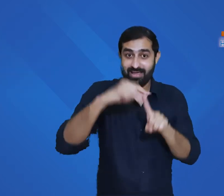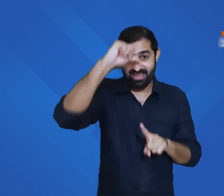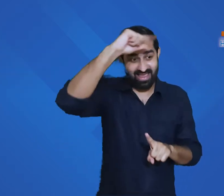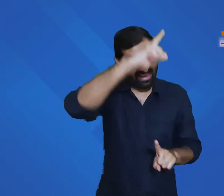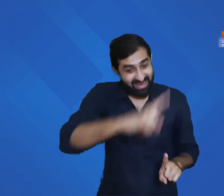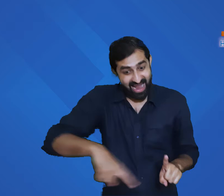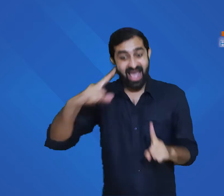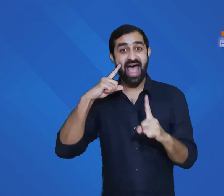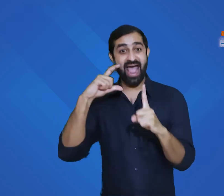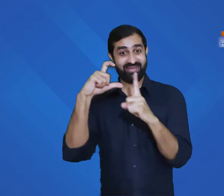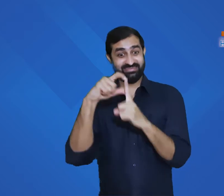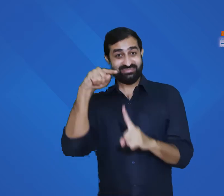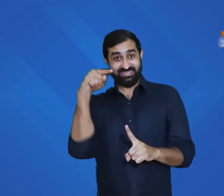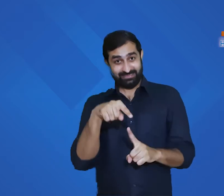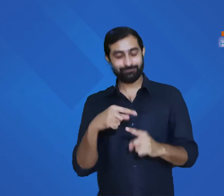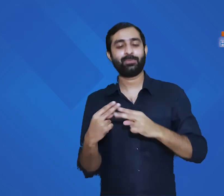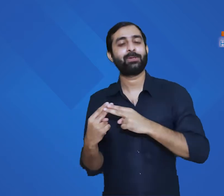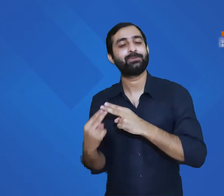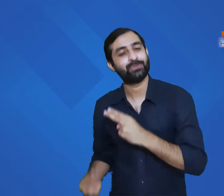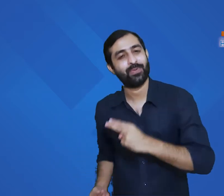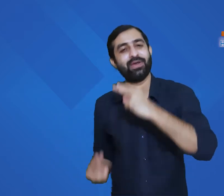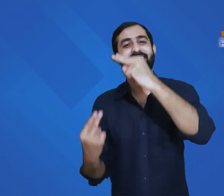we will talk about language and national identity.